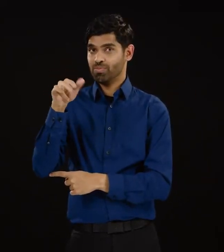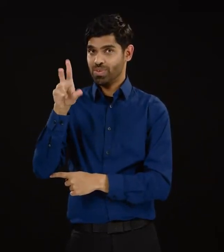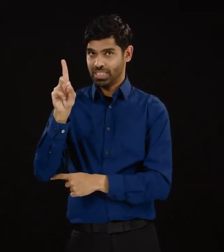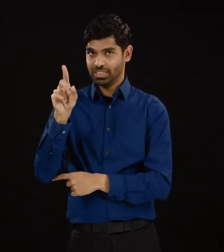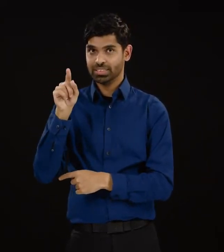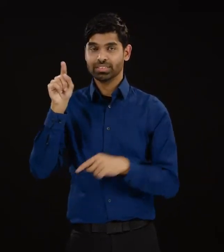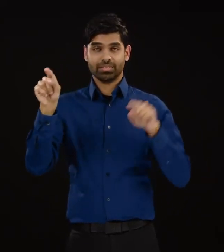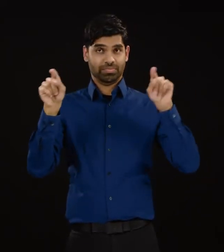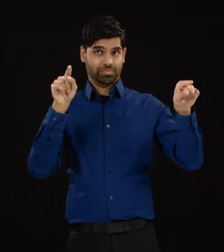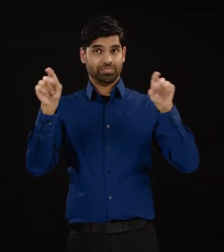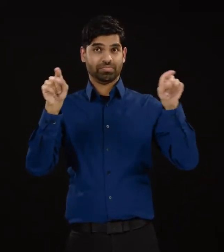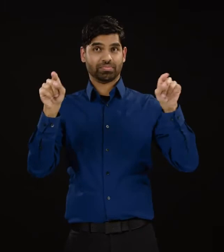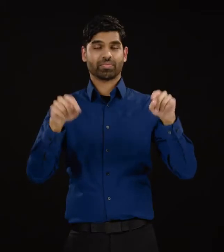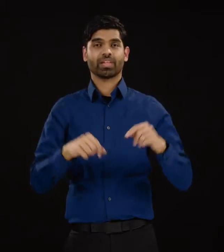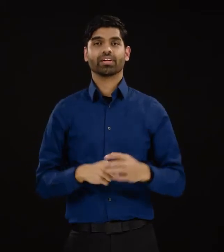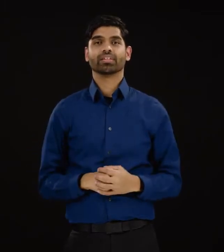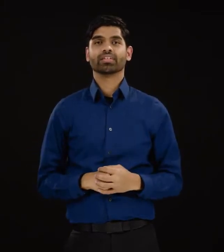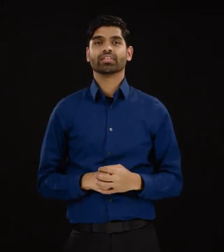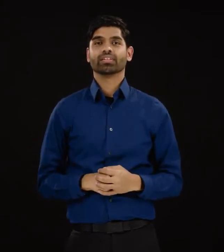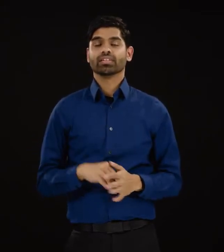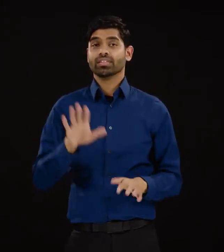2. prepaid service